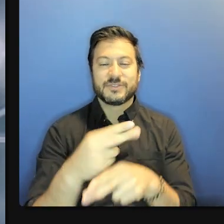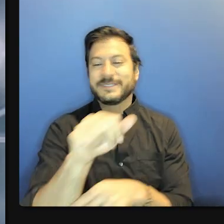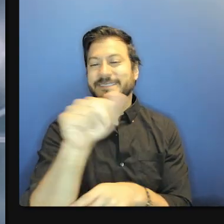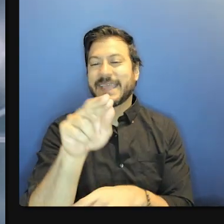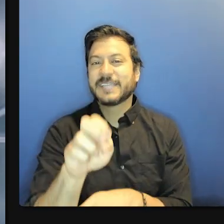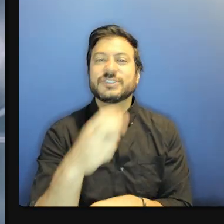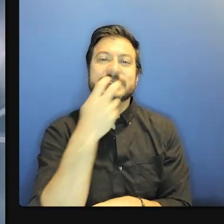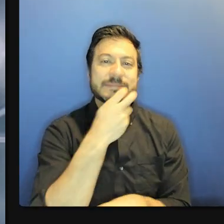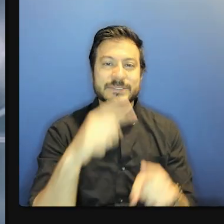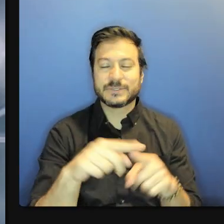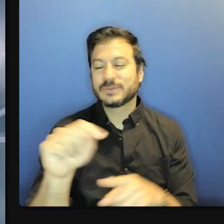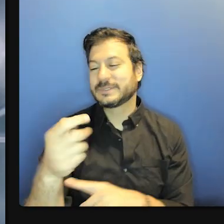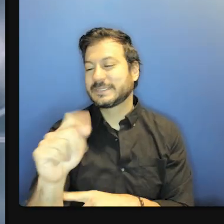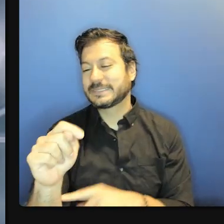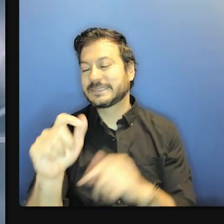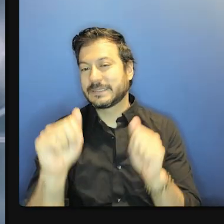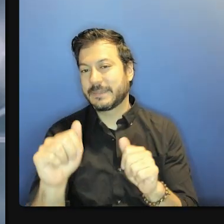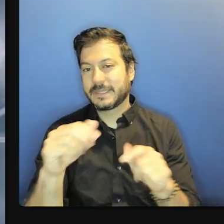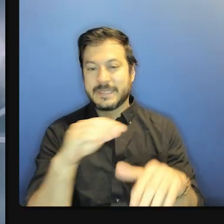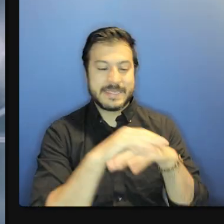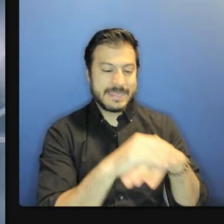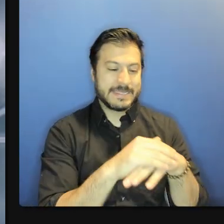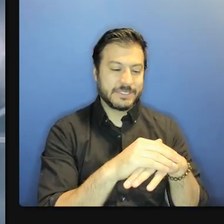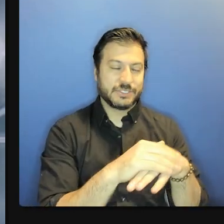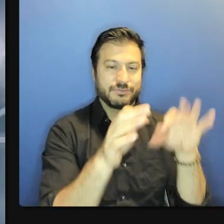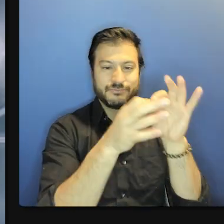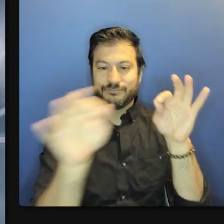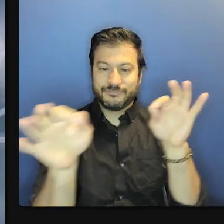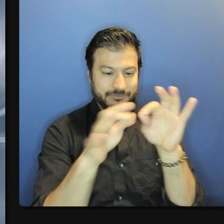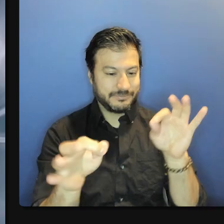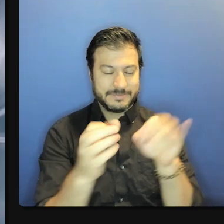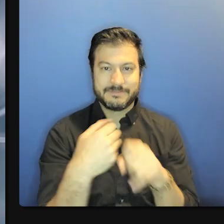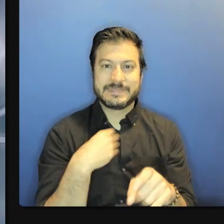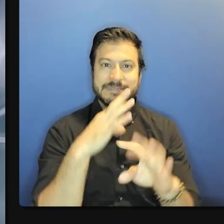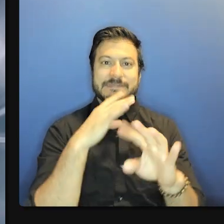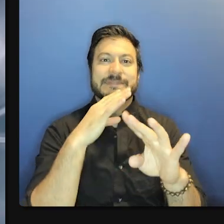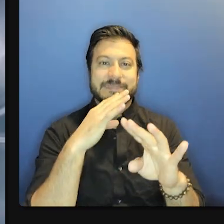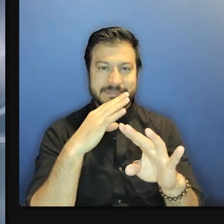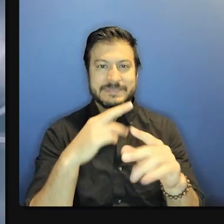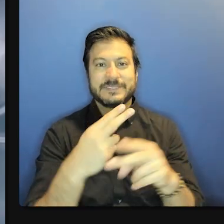Then, we used Azure's speech-to-text capability in English transcription to get my speech,